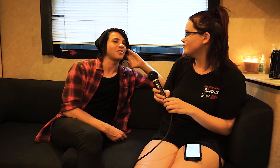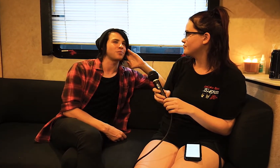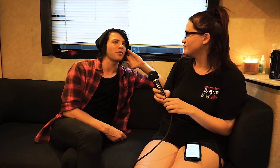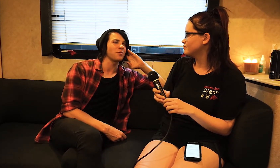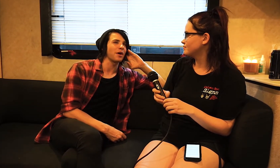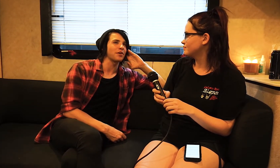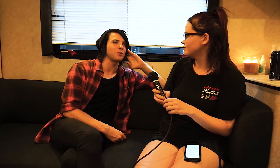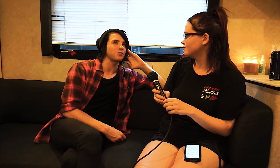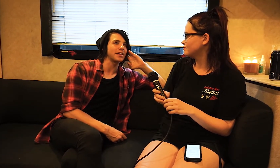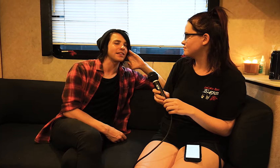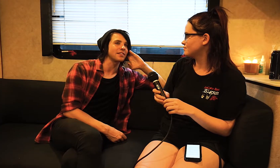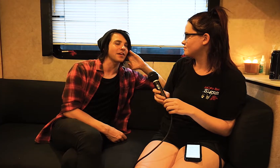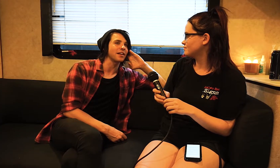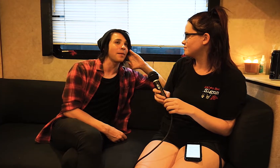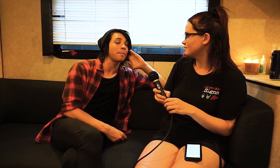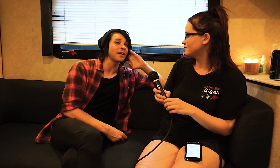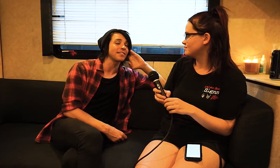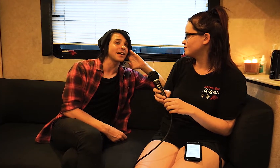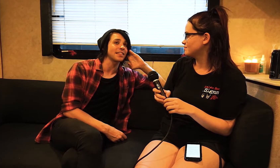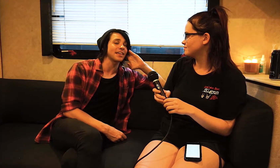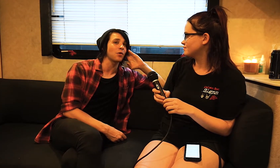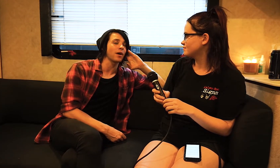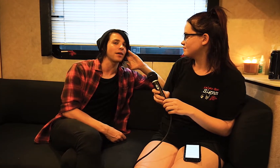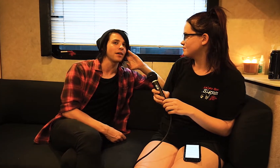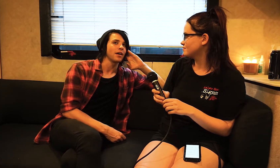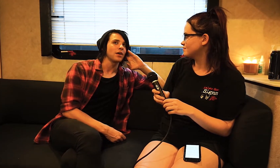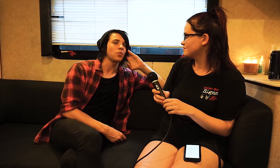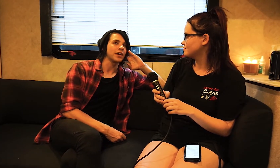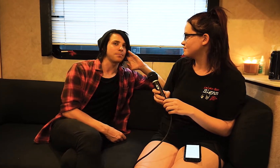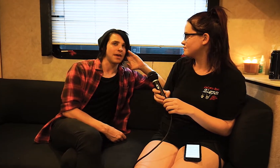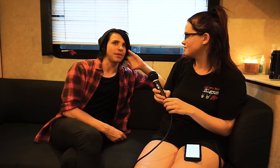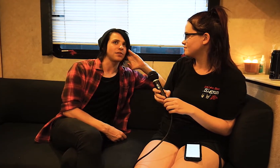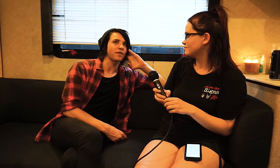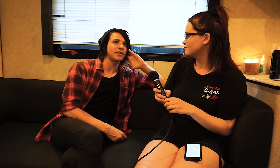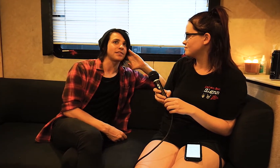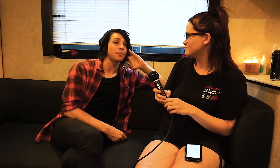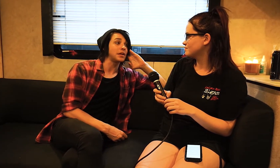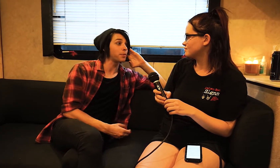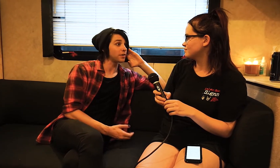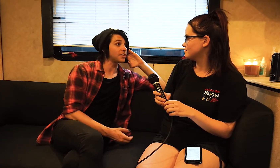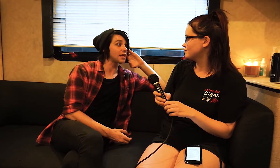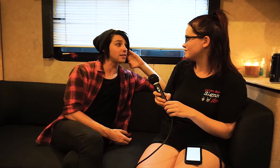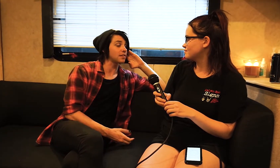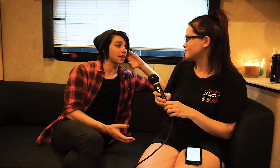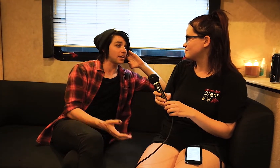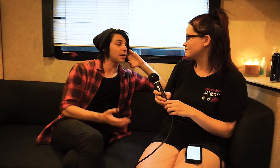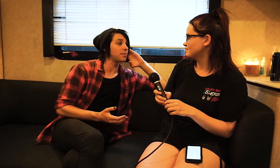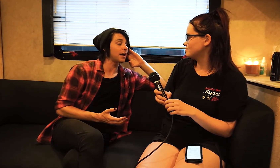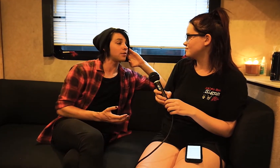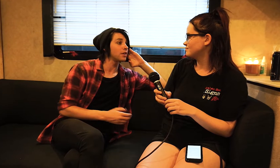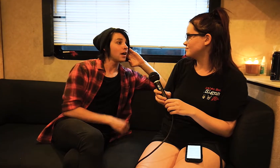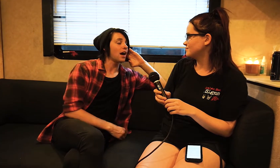It's just whether it's realistic or not but it's the kind of thing where maybe we could just find somebody per city to kind of come down